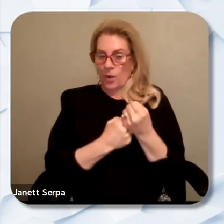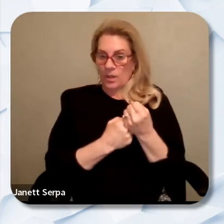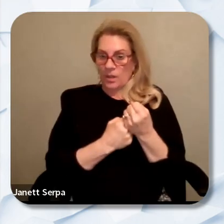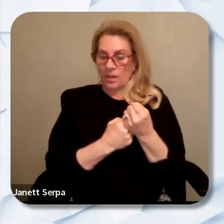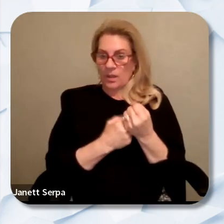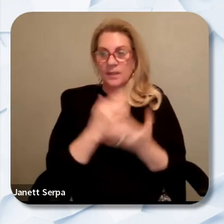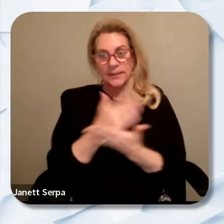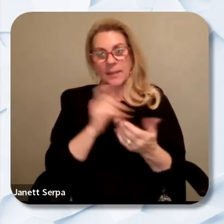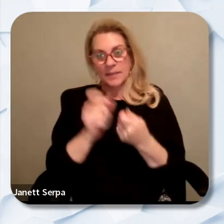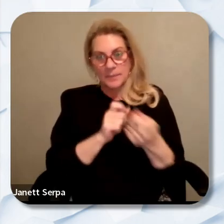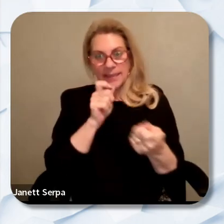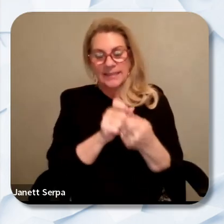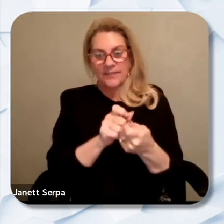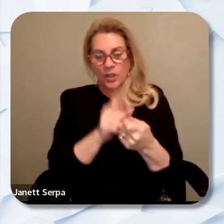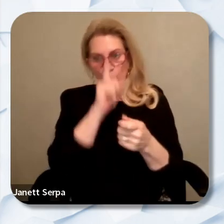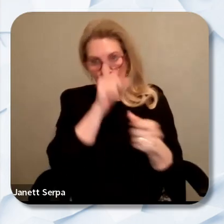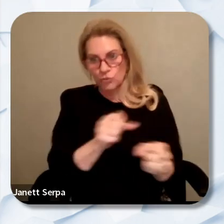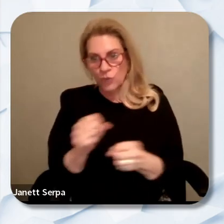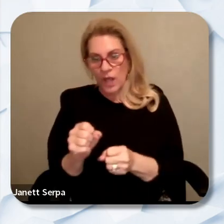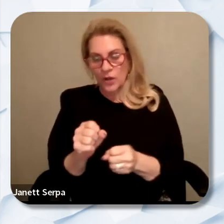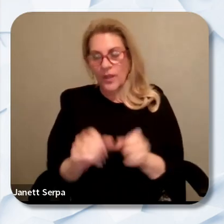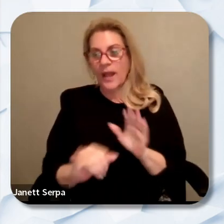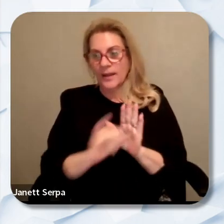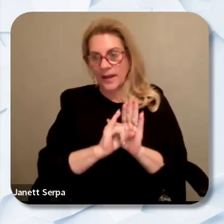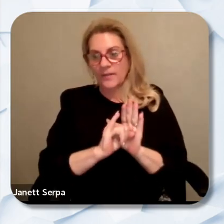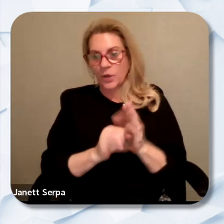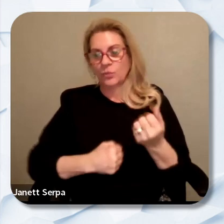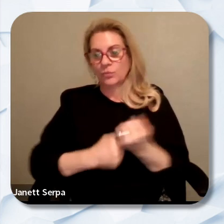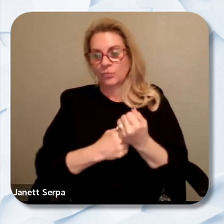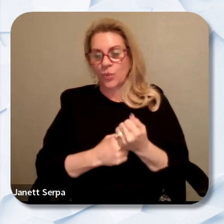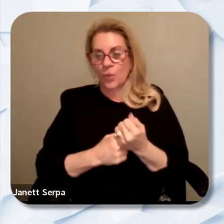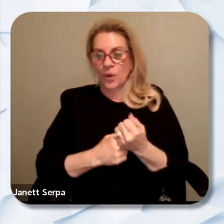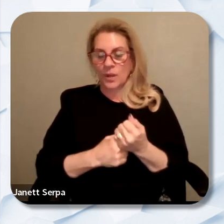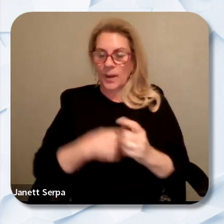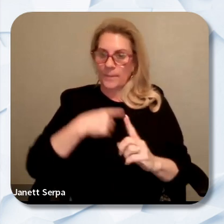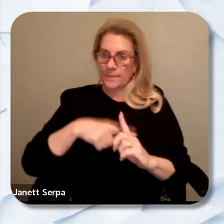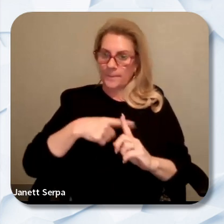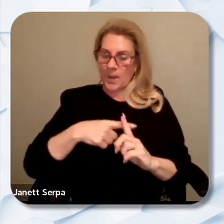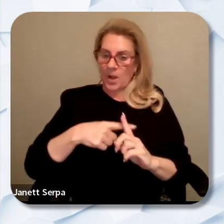specific dimension strategies that are identified to support pos the dimensions of positive climate